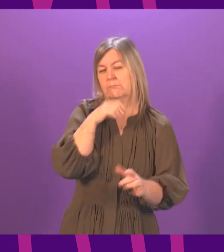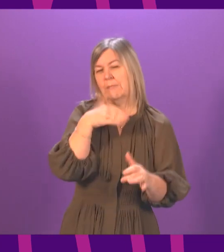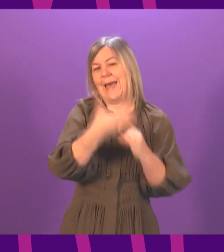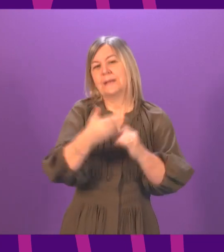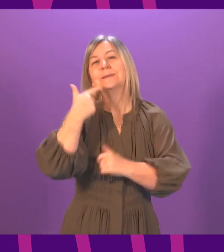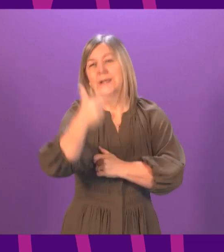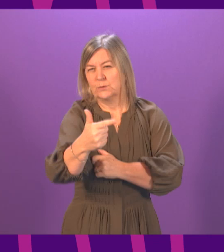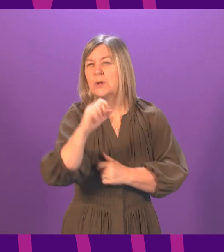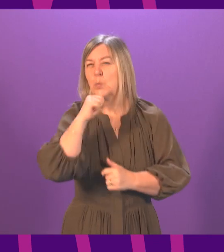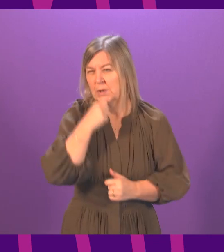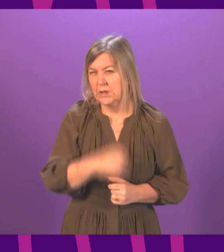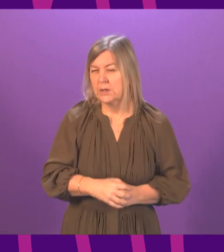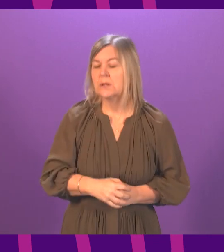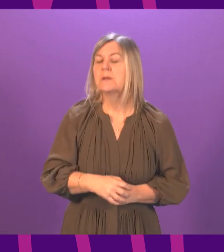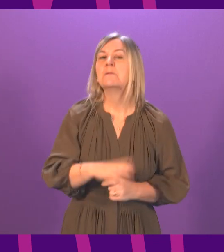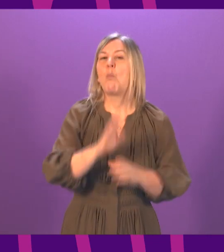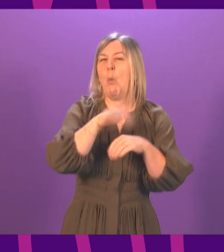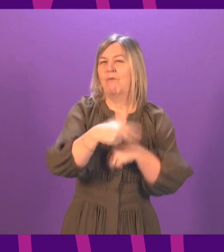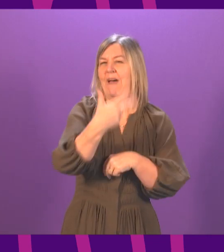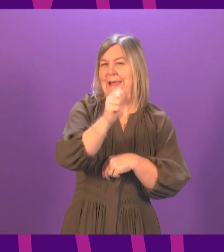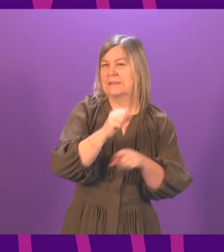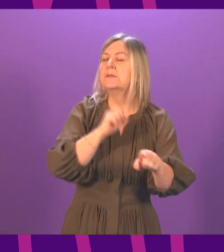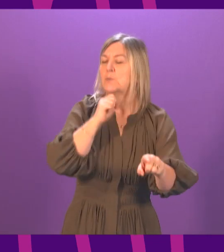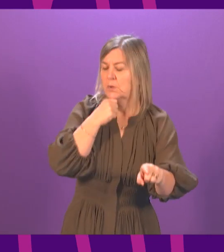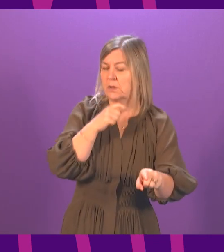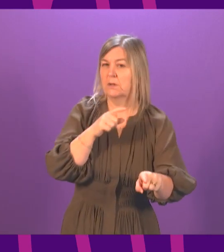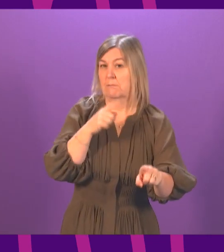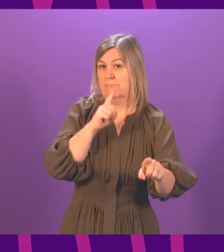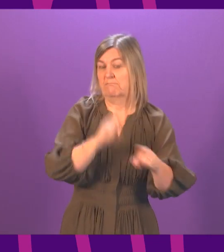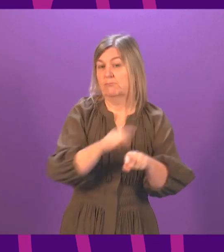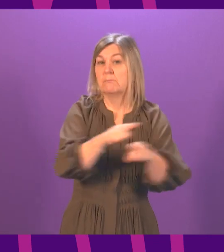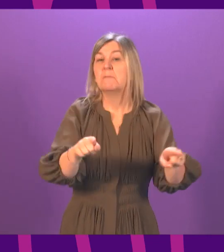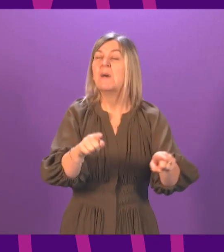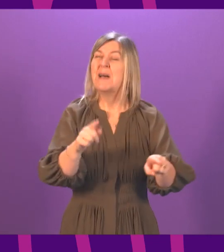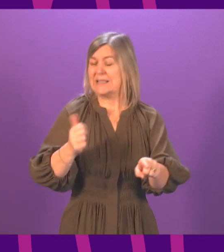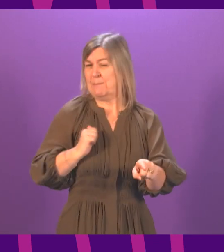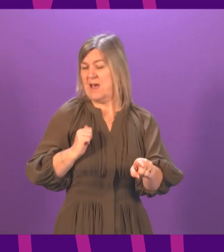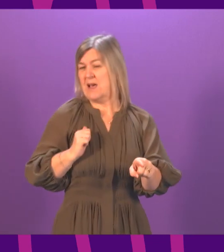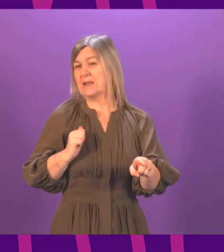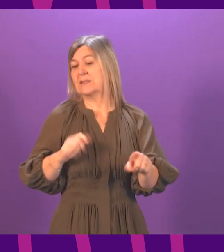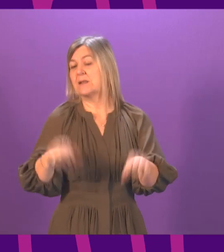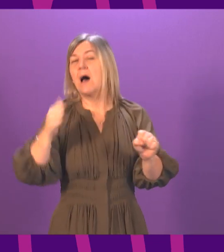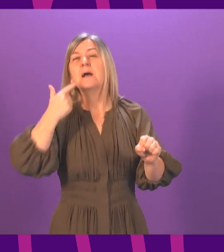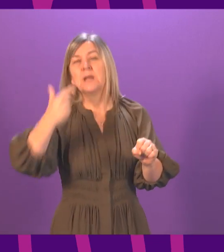However, we anticipate that the vast majority will have been done by the start of next week.